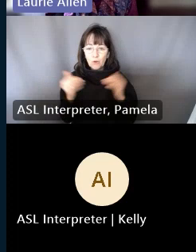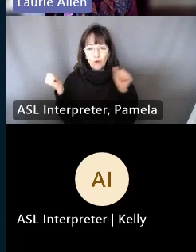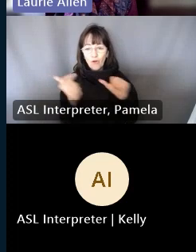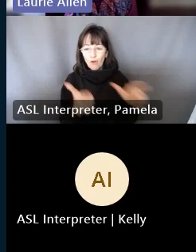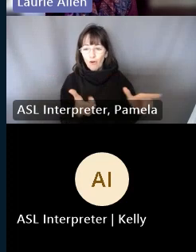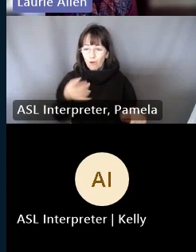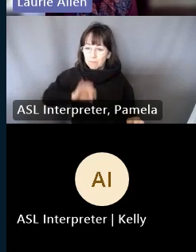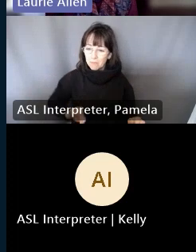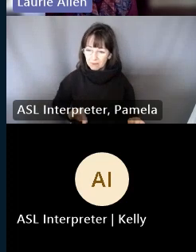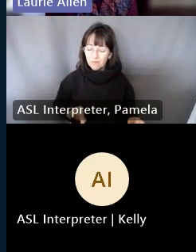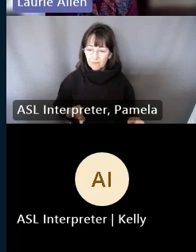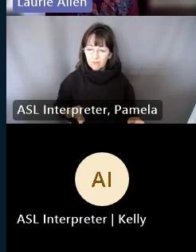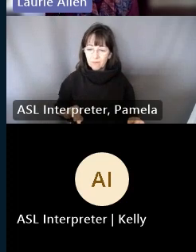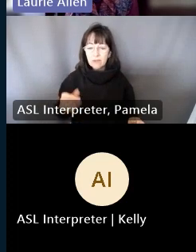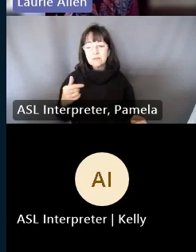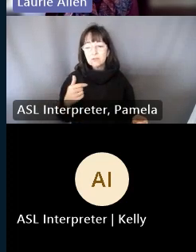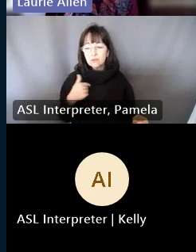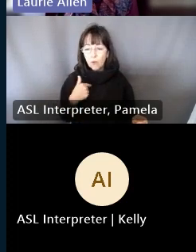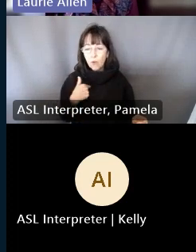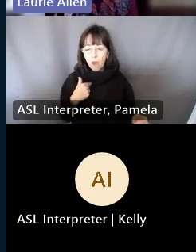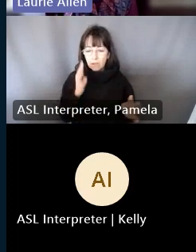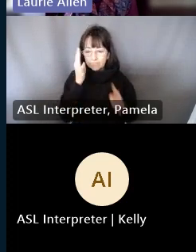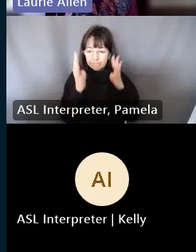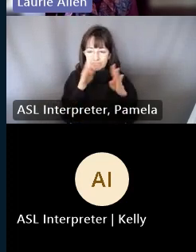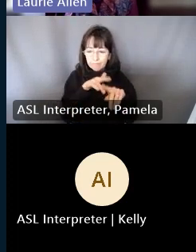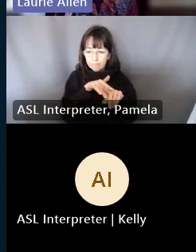into my presentation, it continually consumes that content,